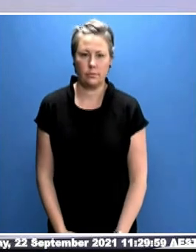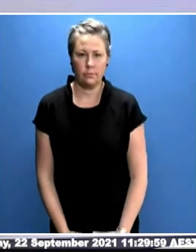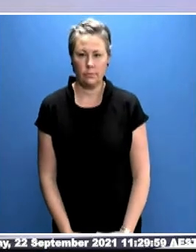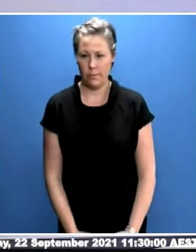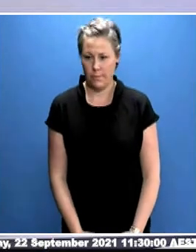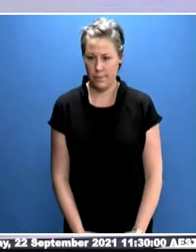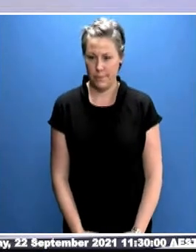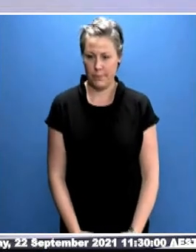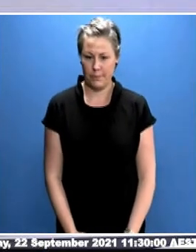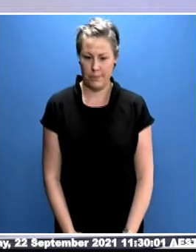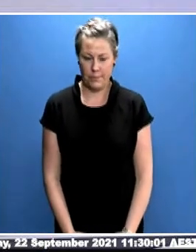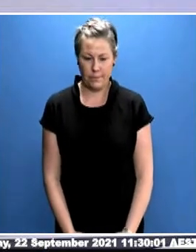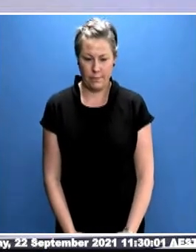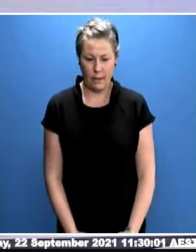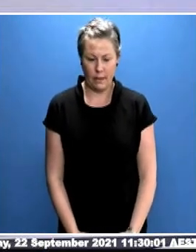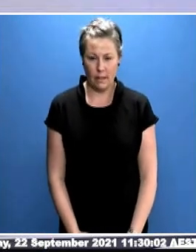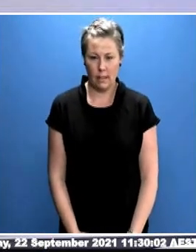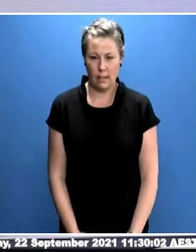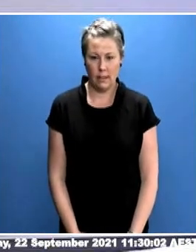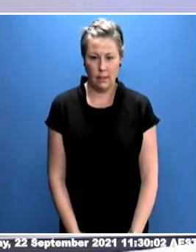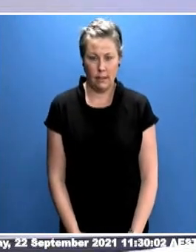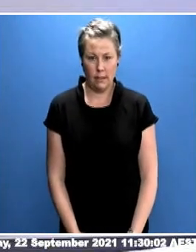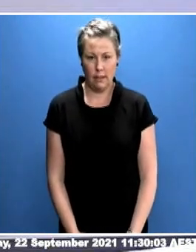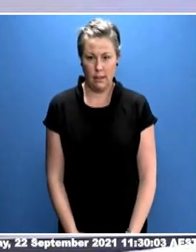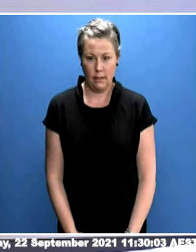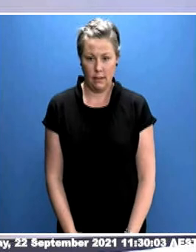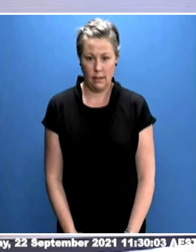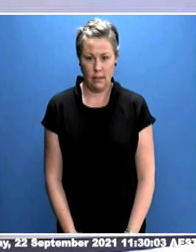we don't have a lot of forgiveness to give, but I don't think you really need forgiveness.